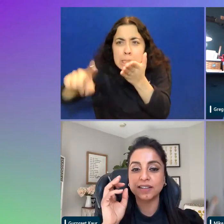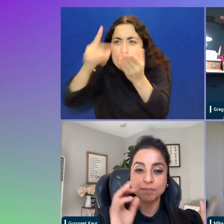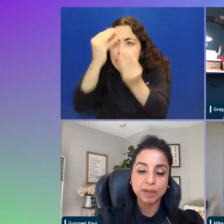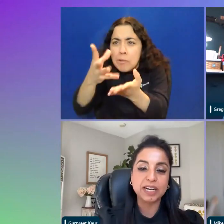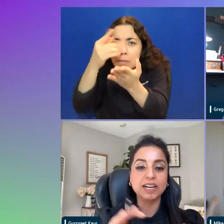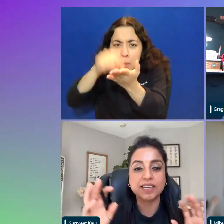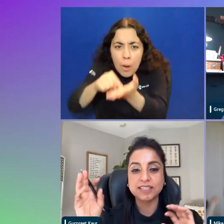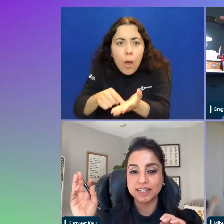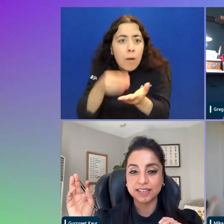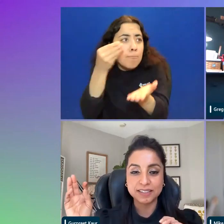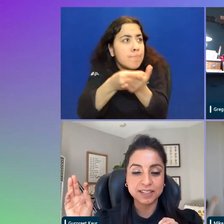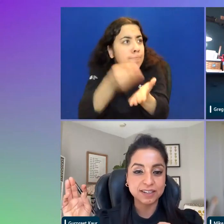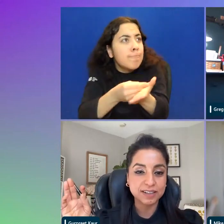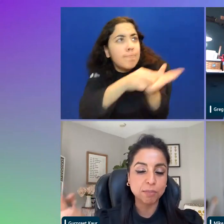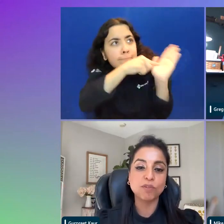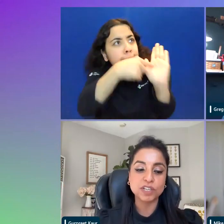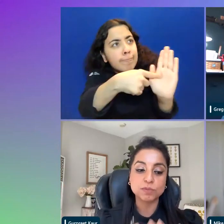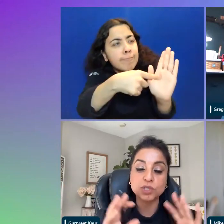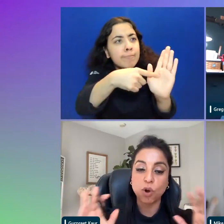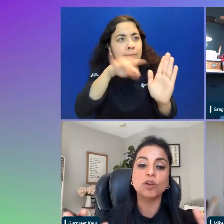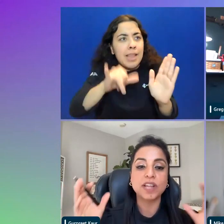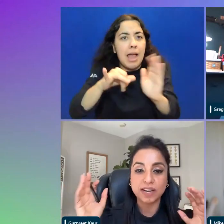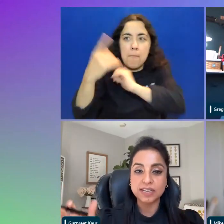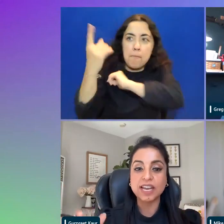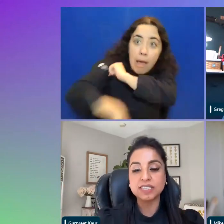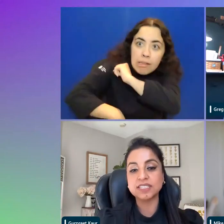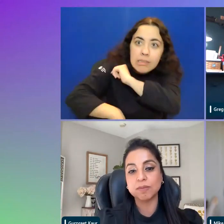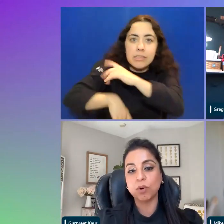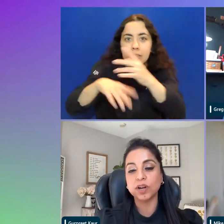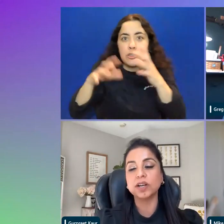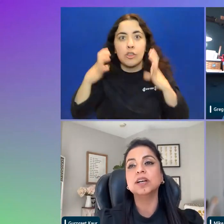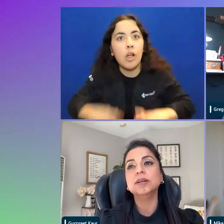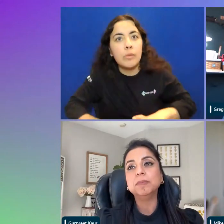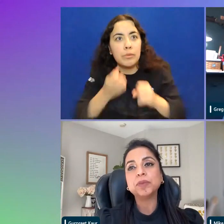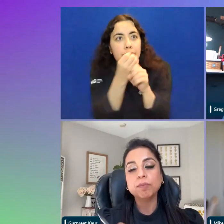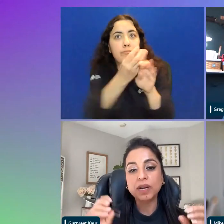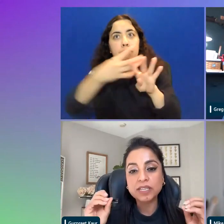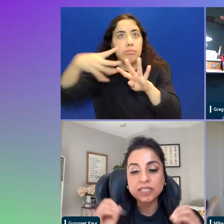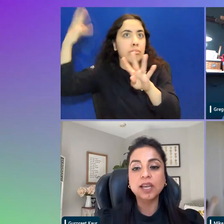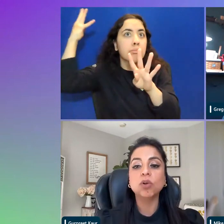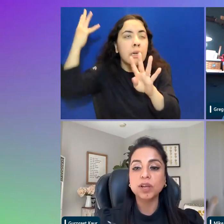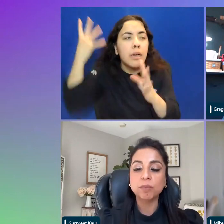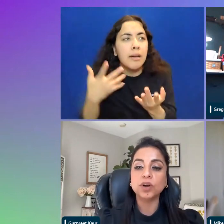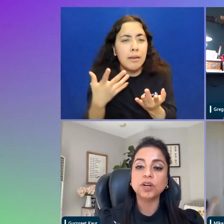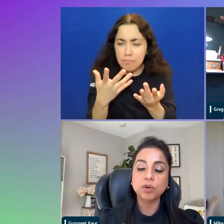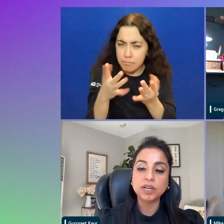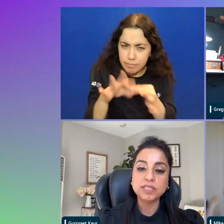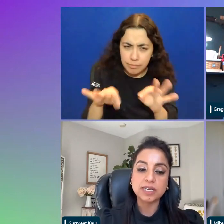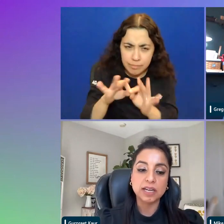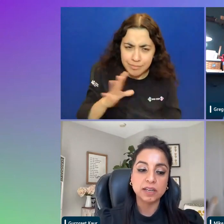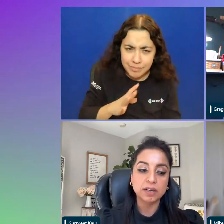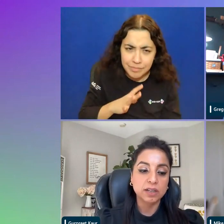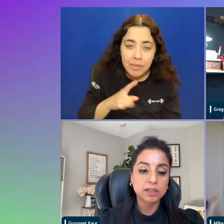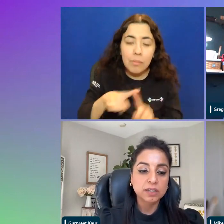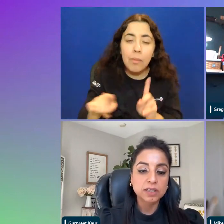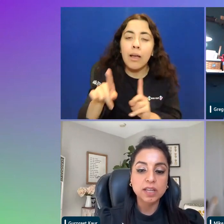penalties and the number of customers, all of that. Yes. It's important, but it's equally important to understand the